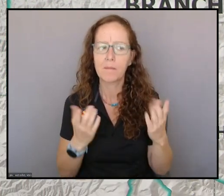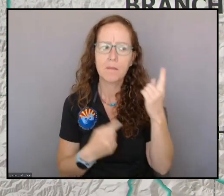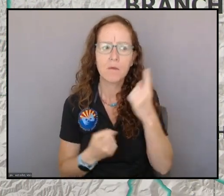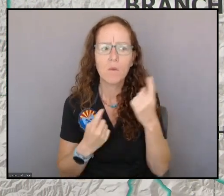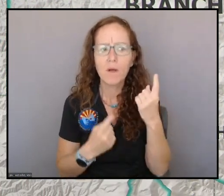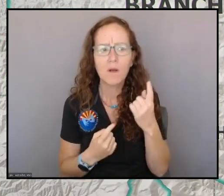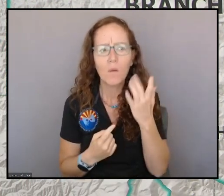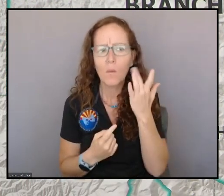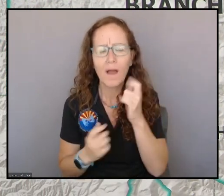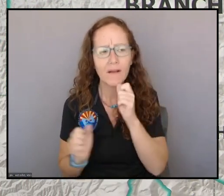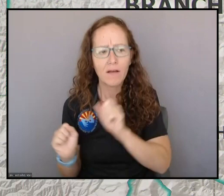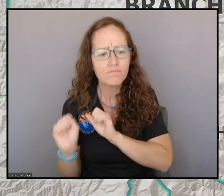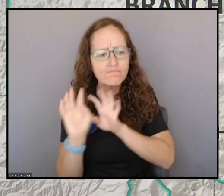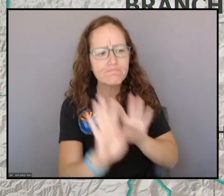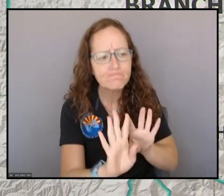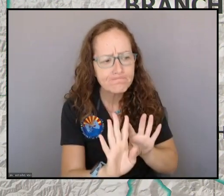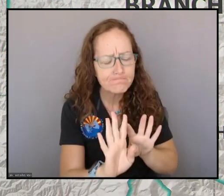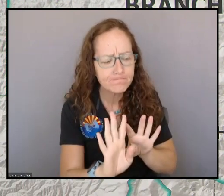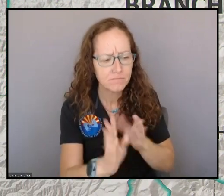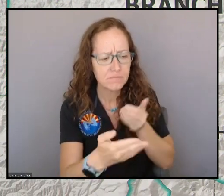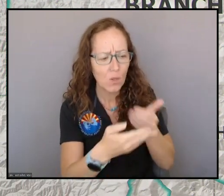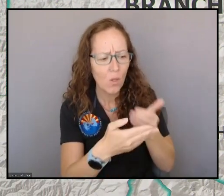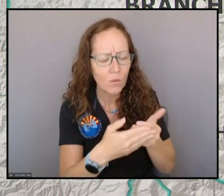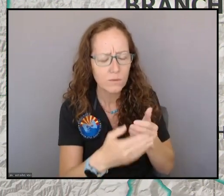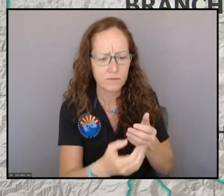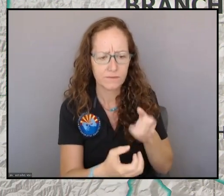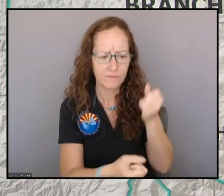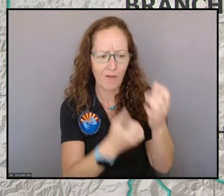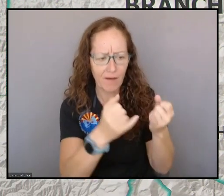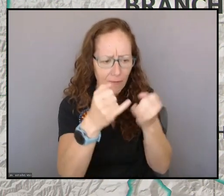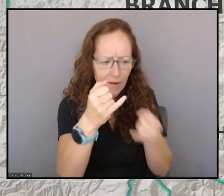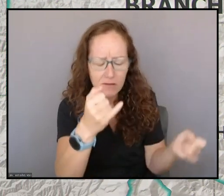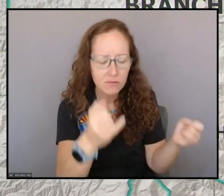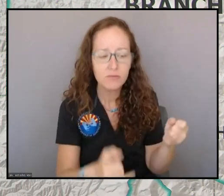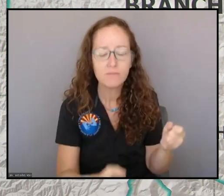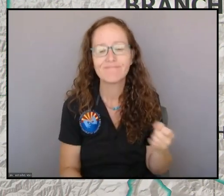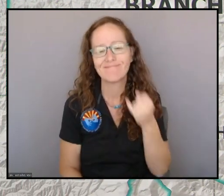other areas. But that area in there is very steep, nasty,